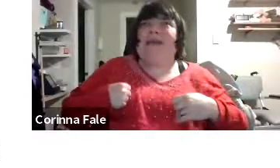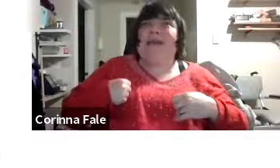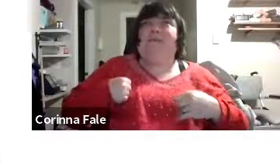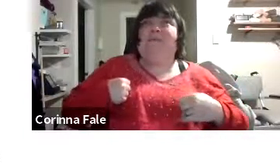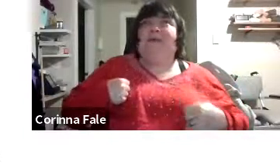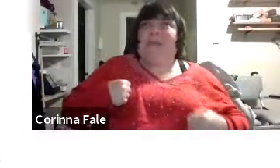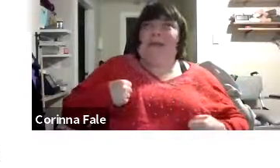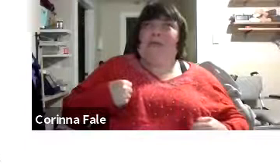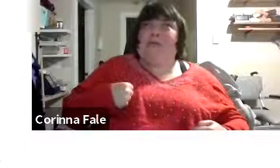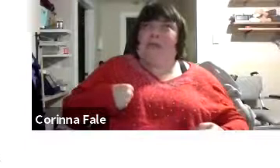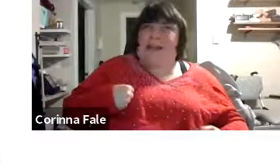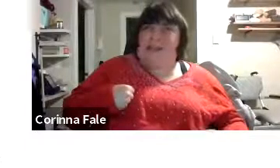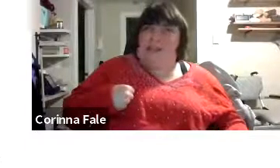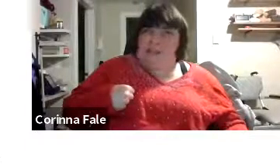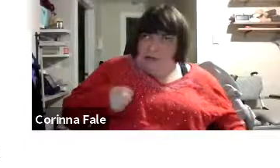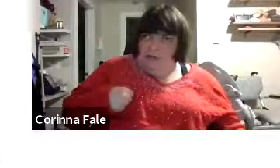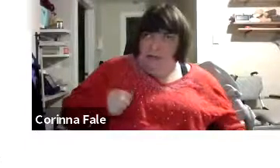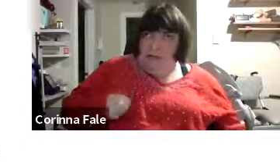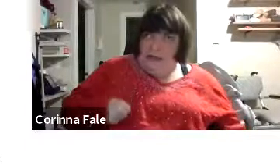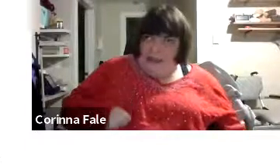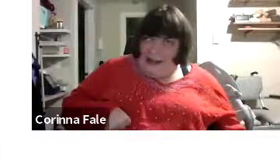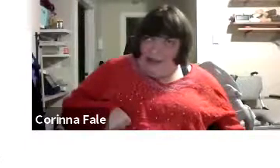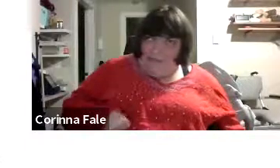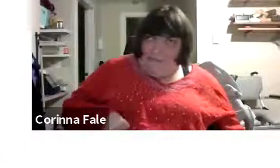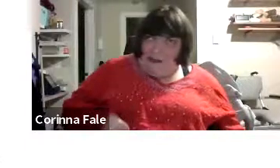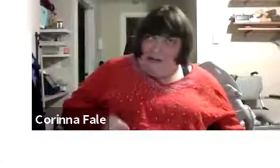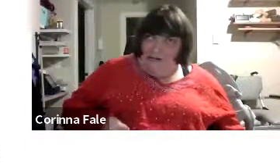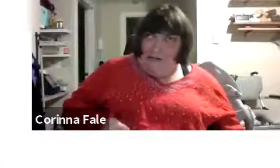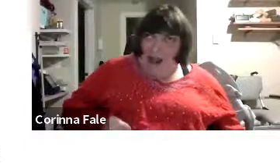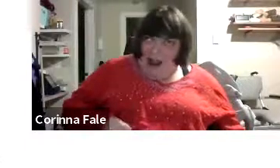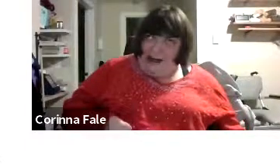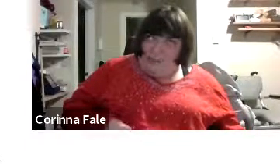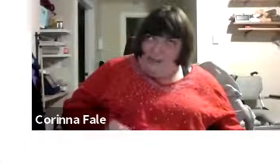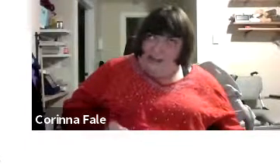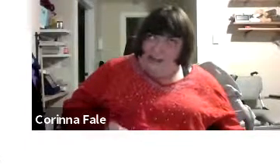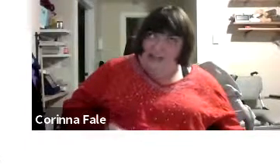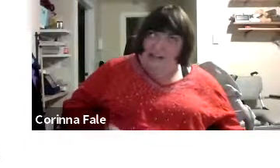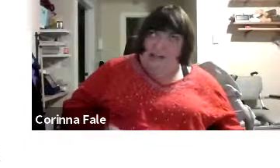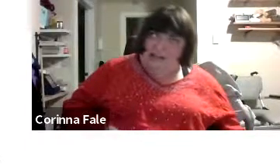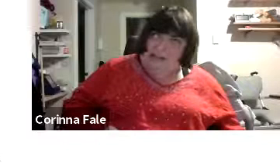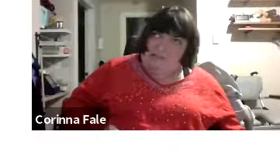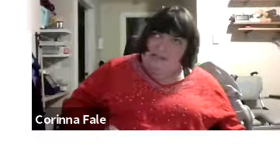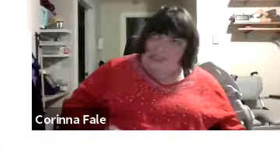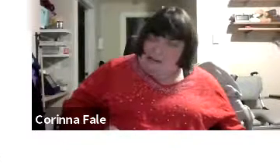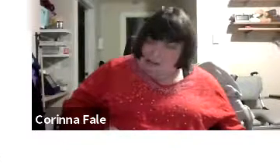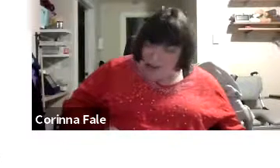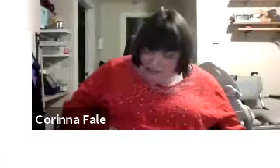Corinna Fale: hey pay for wages to care providers higher wages, so that there's not.